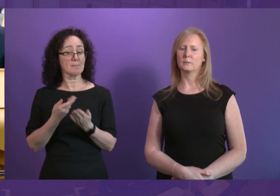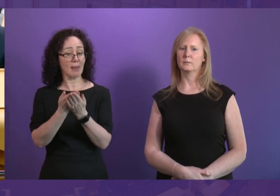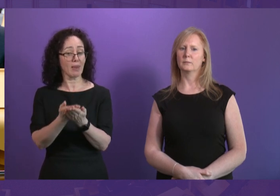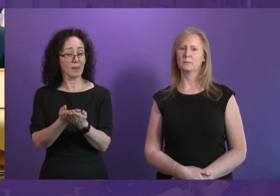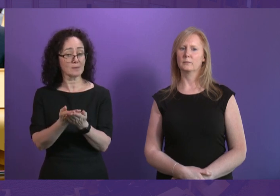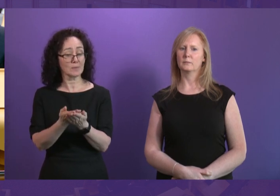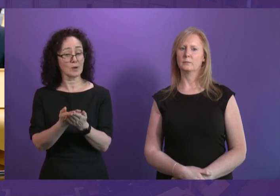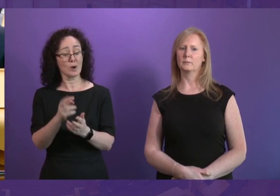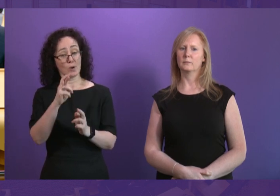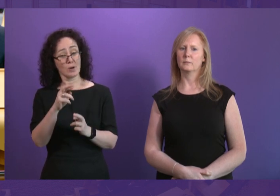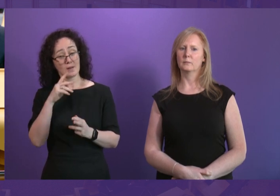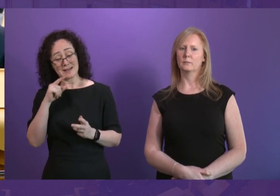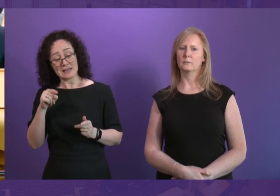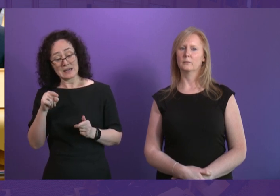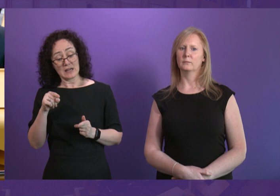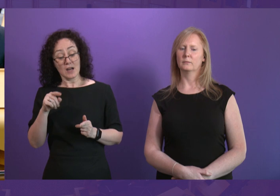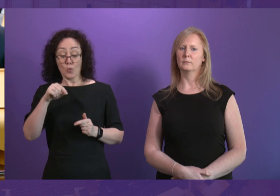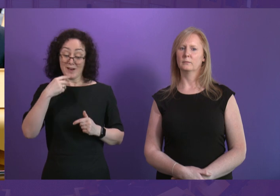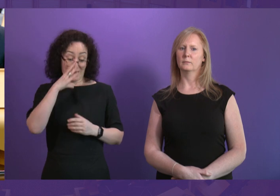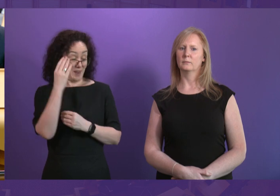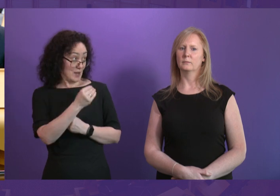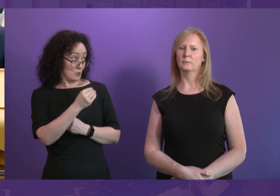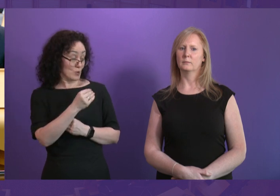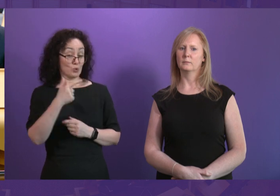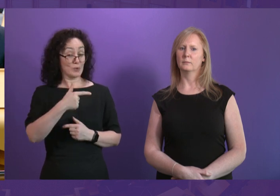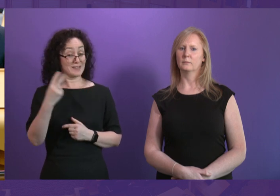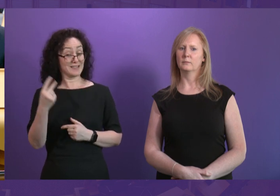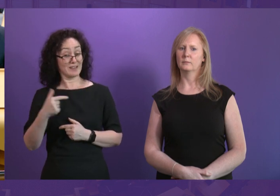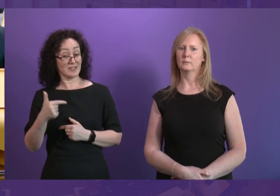no customers were disconnected in Scotland in 2017 and that fewer Scottish customers